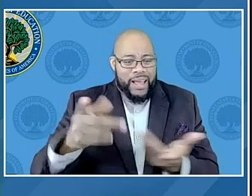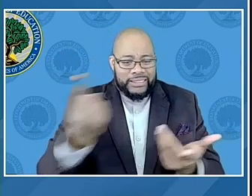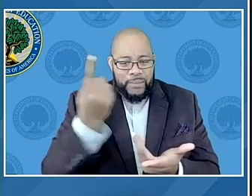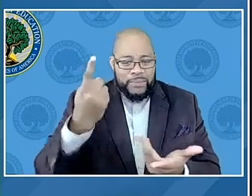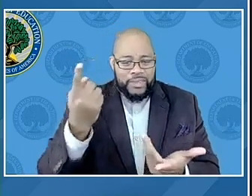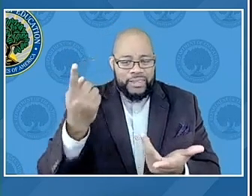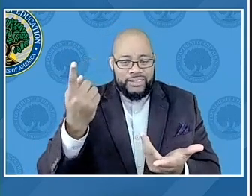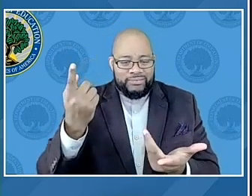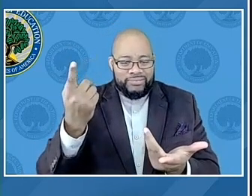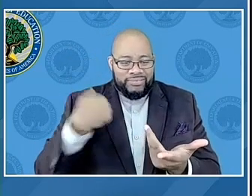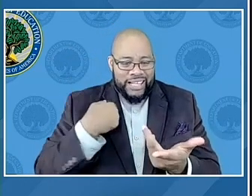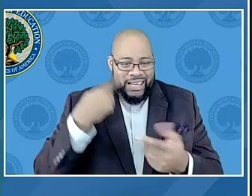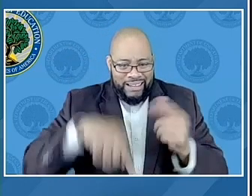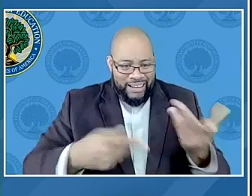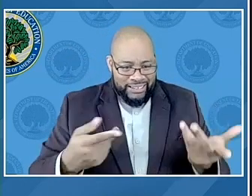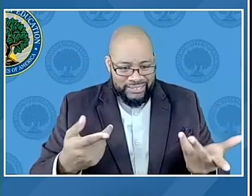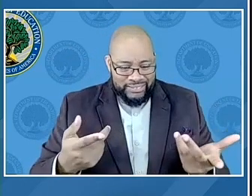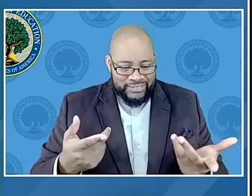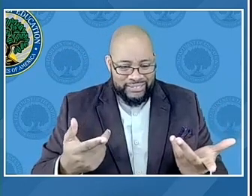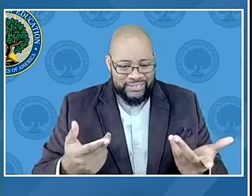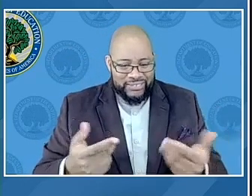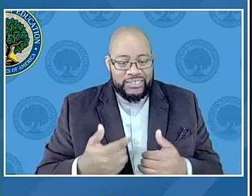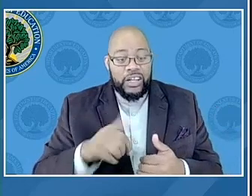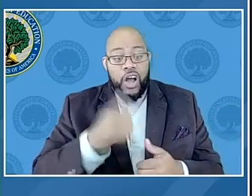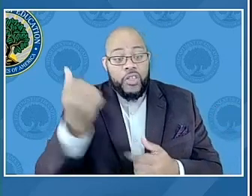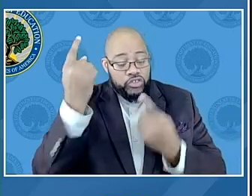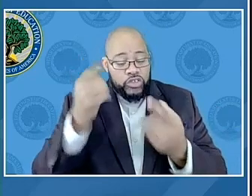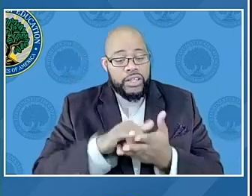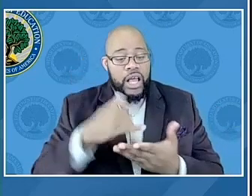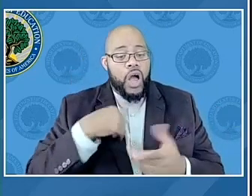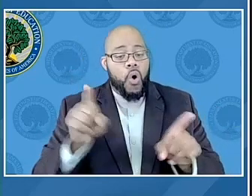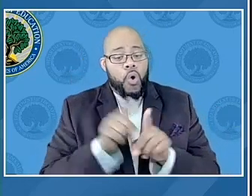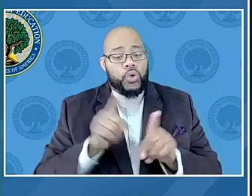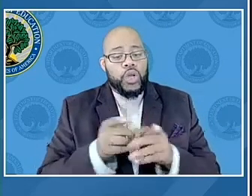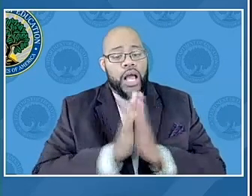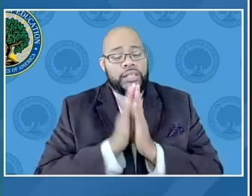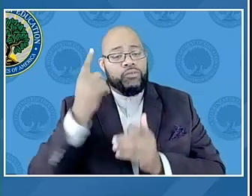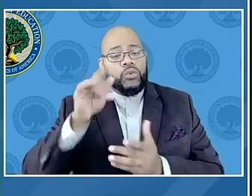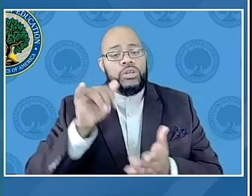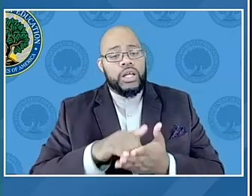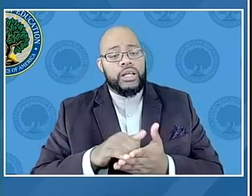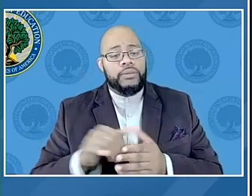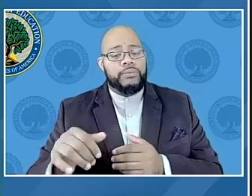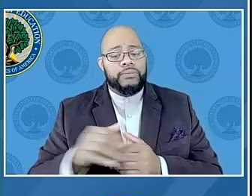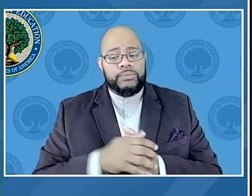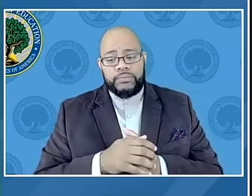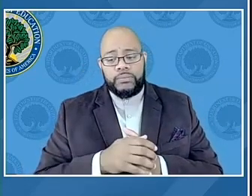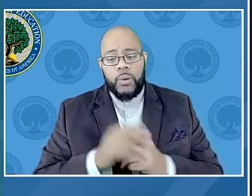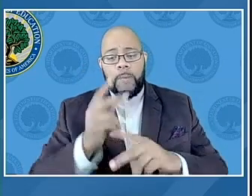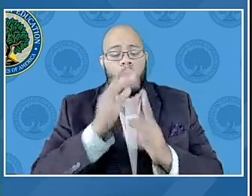Right? The other consideration I would also ask for is borrowers like my household,